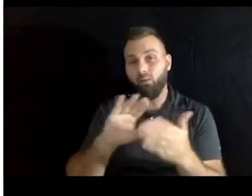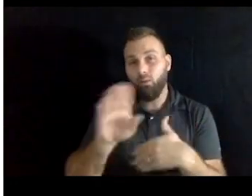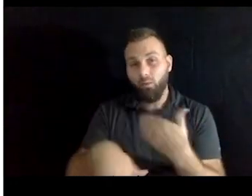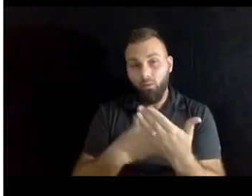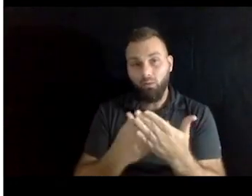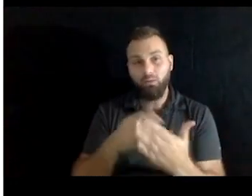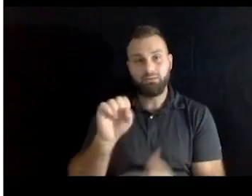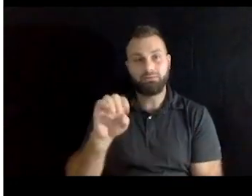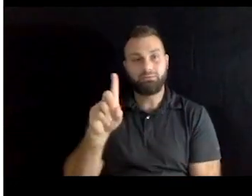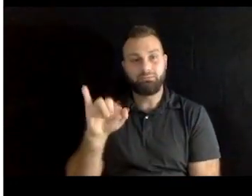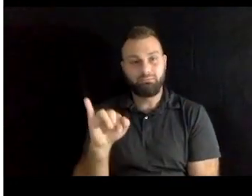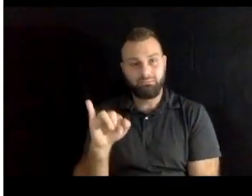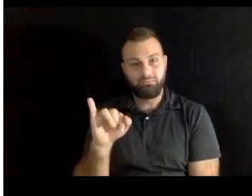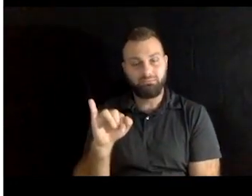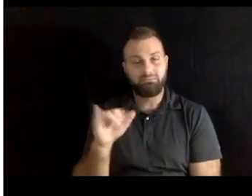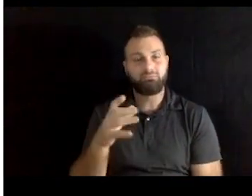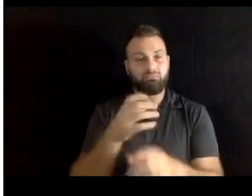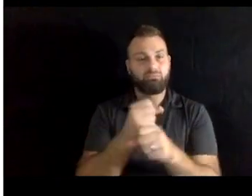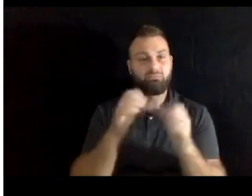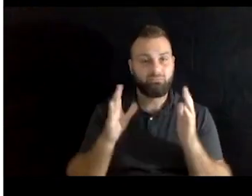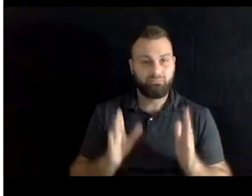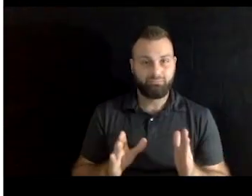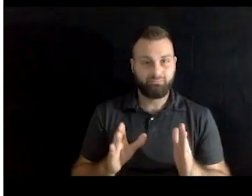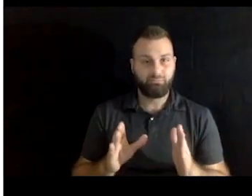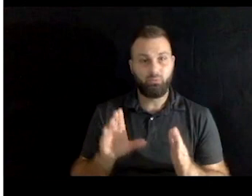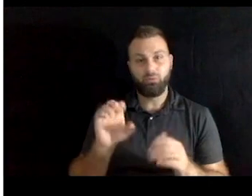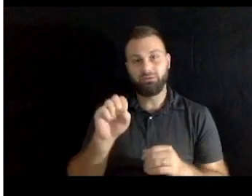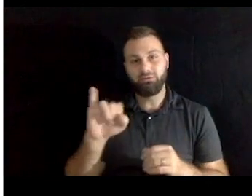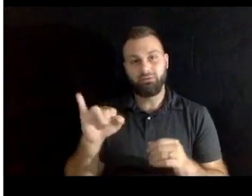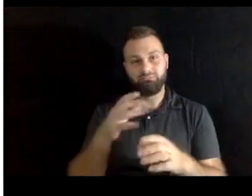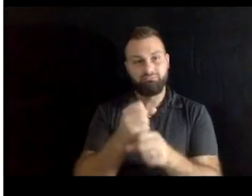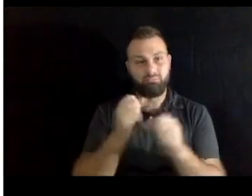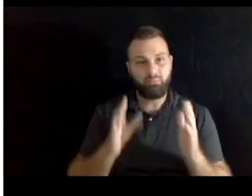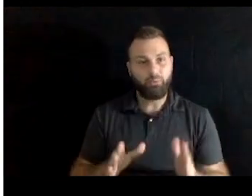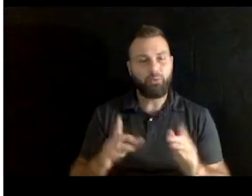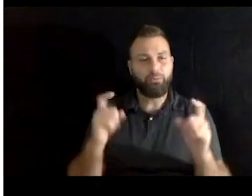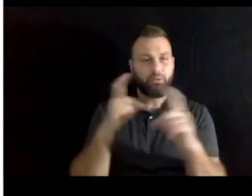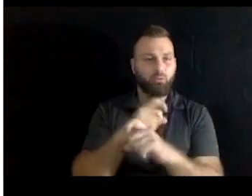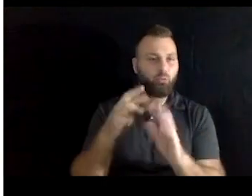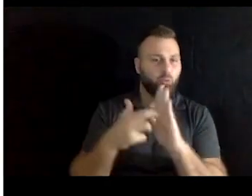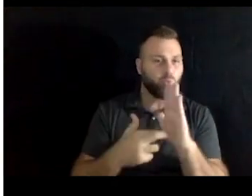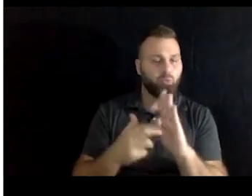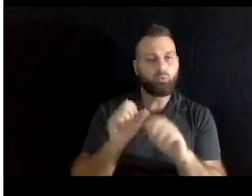some of them altered complex work incentive rules and others just